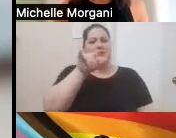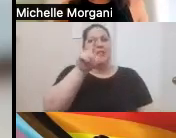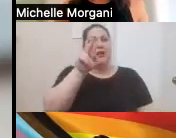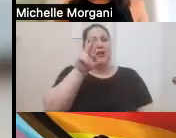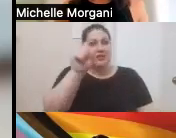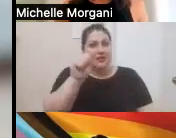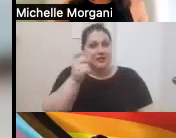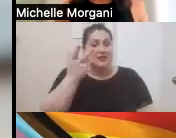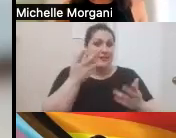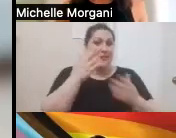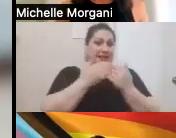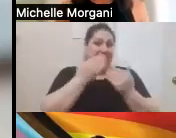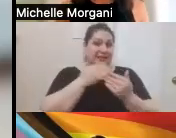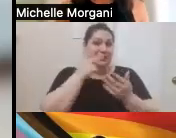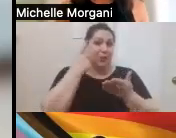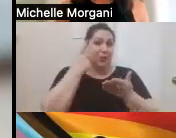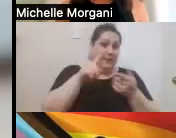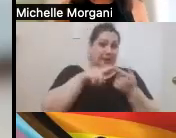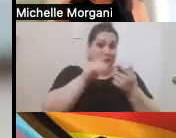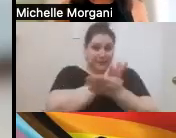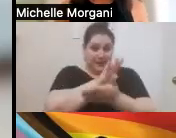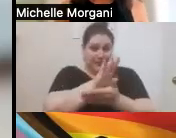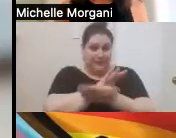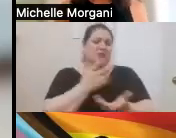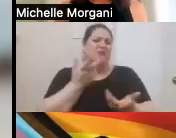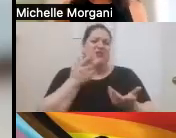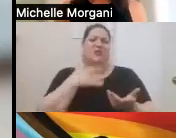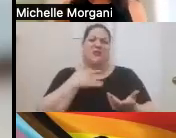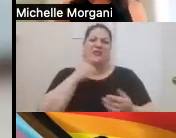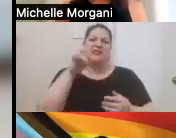I think we would want to explore some other particular technology options in that situation.